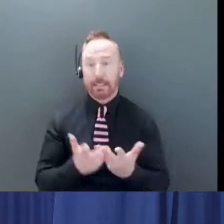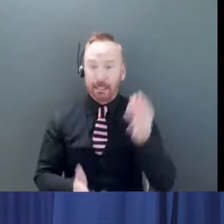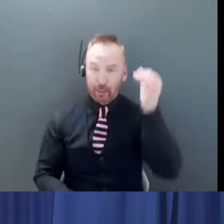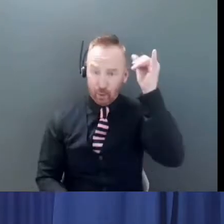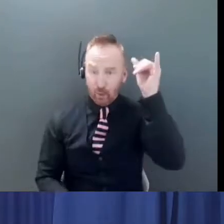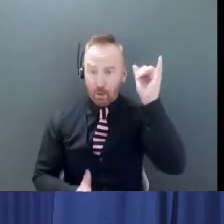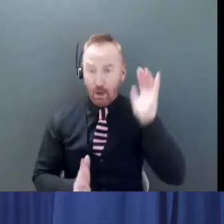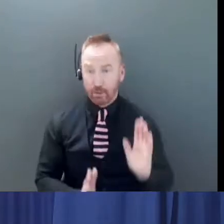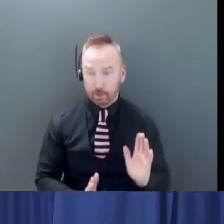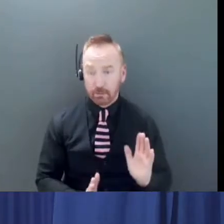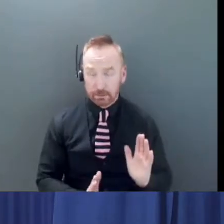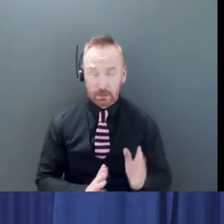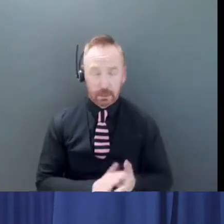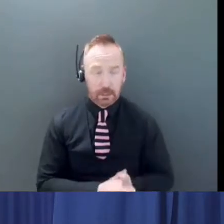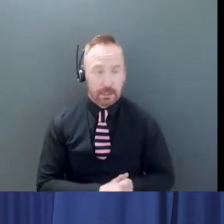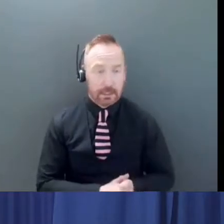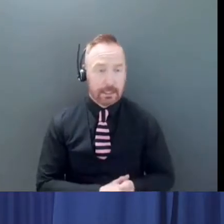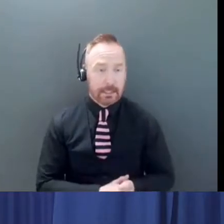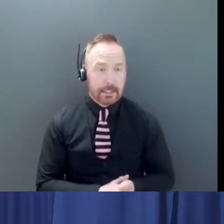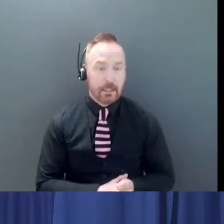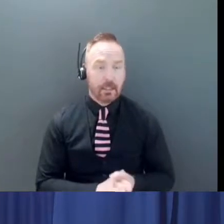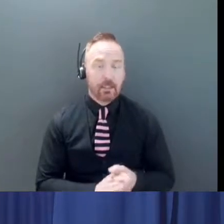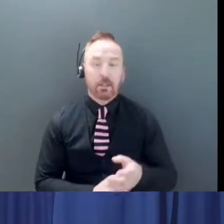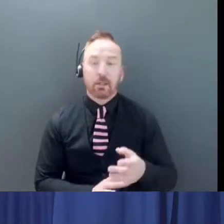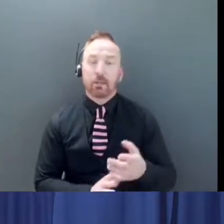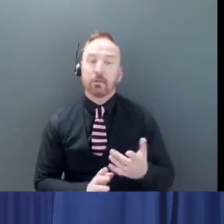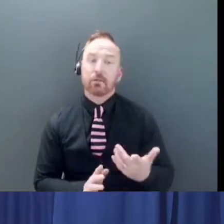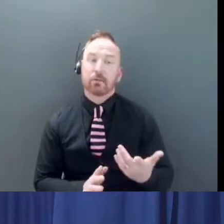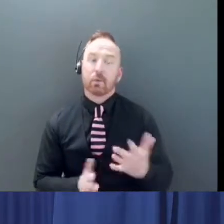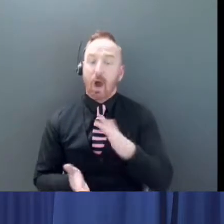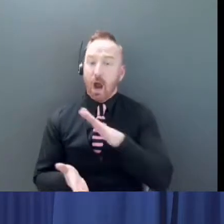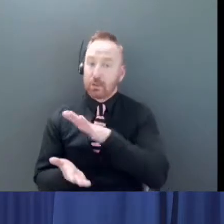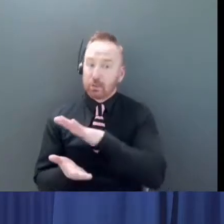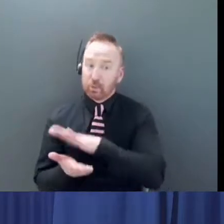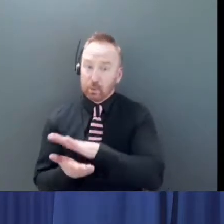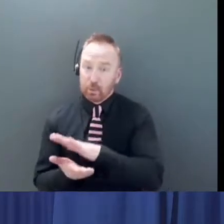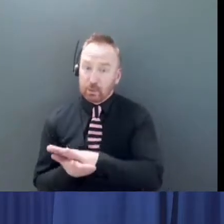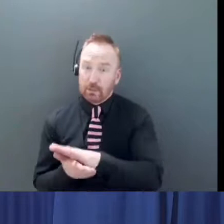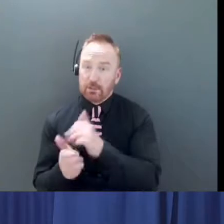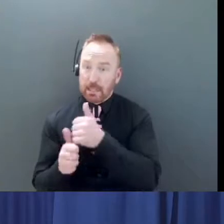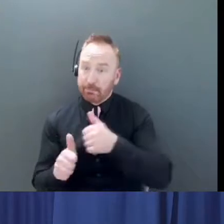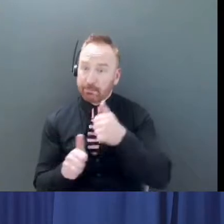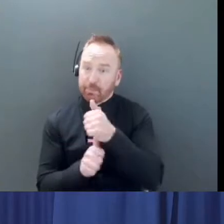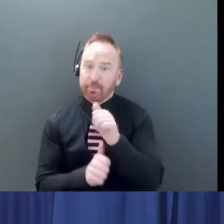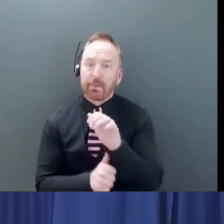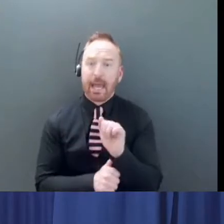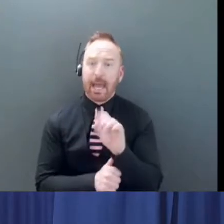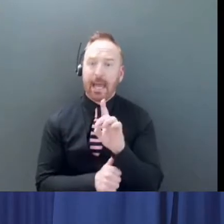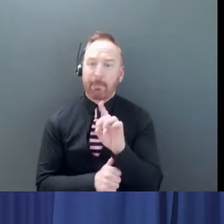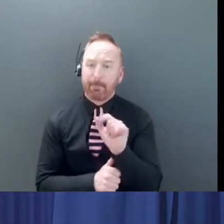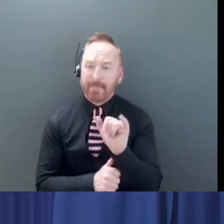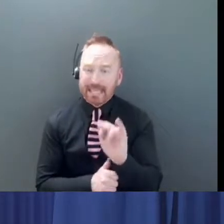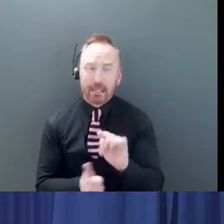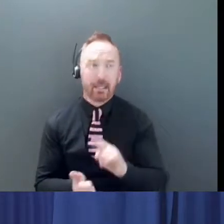And so we will continue to work with our school administrators, our school councils as well to